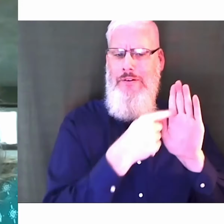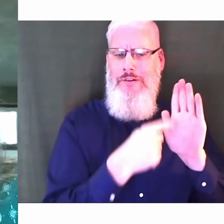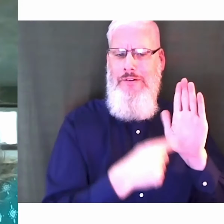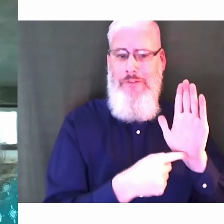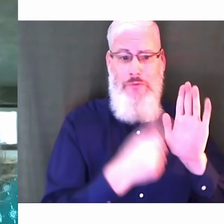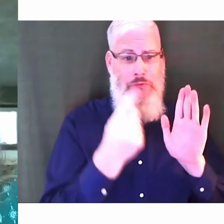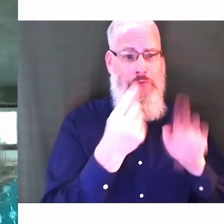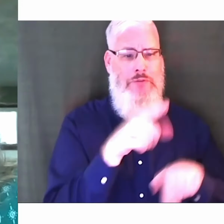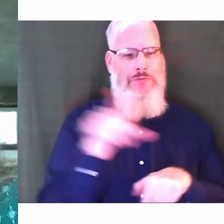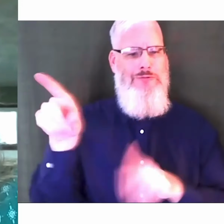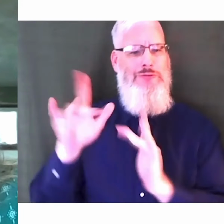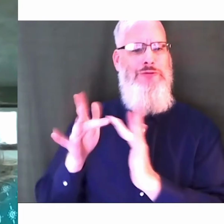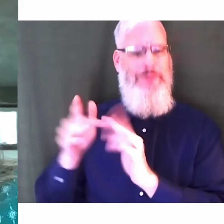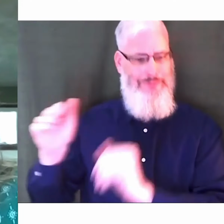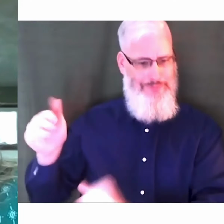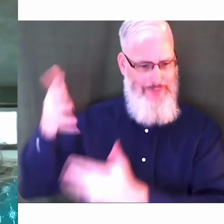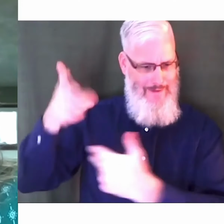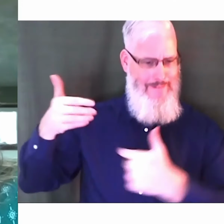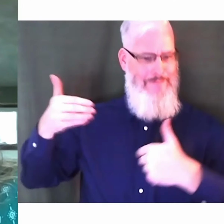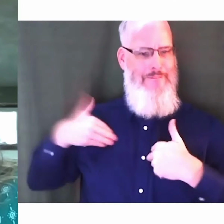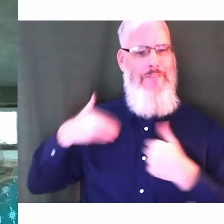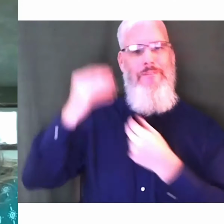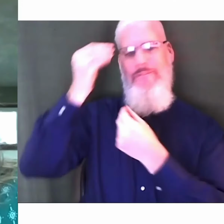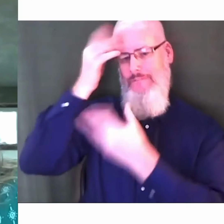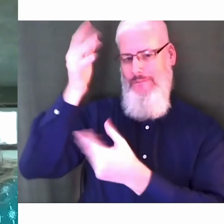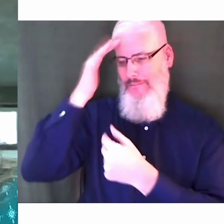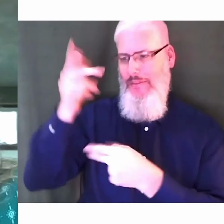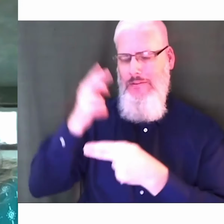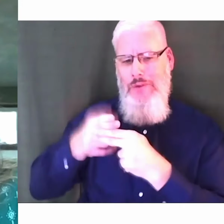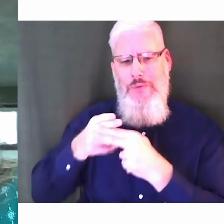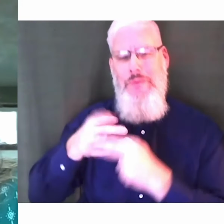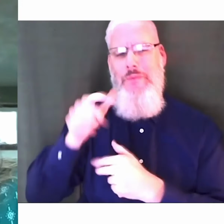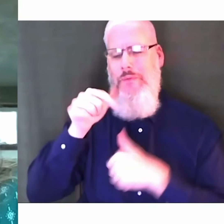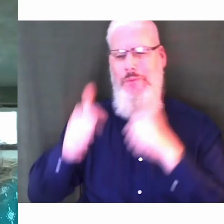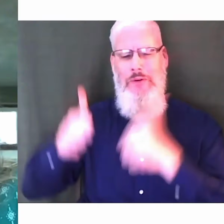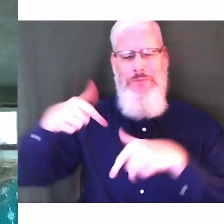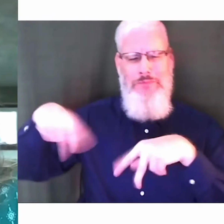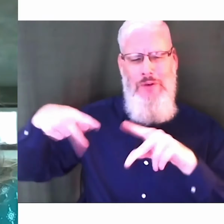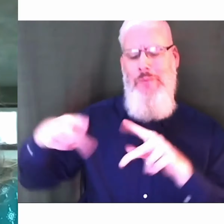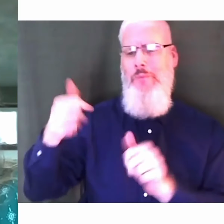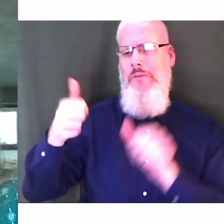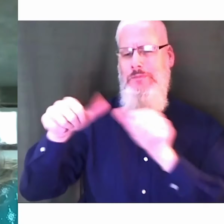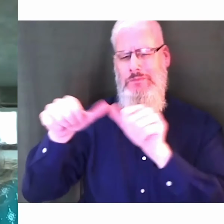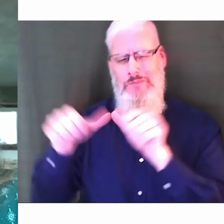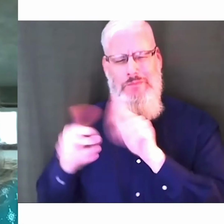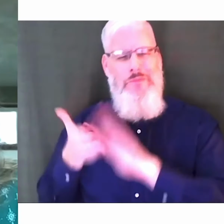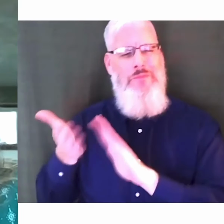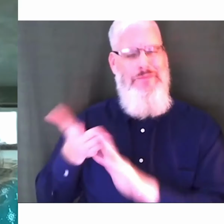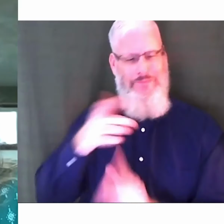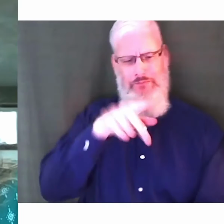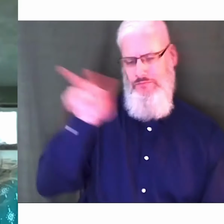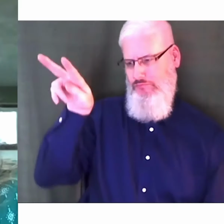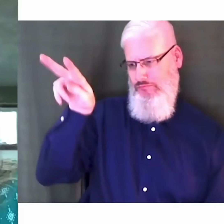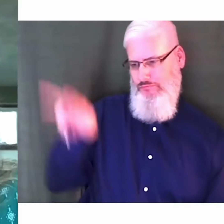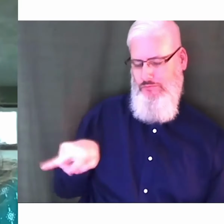in advance and decide who you want to vote for to minimize the amount of time you have to spend at the polls.